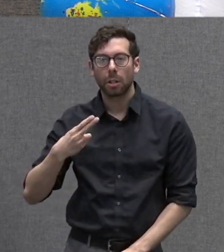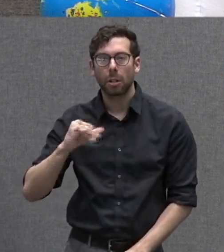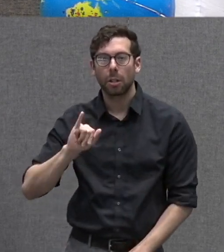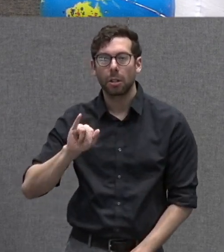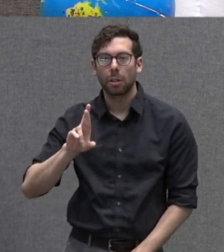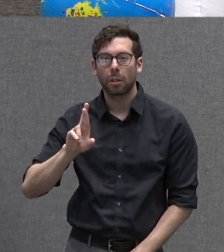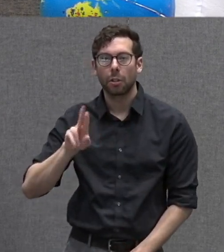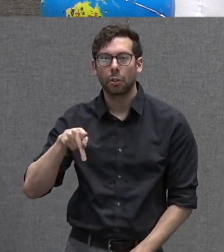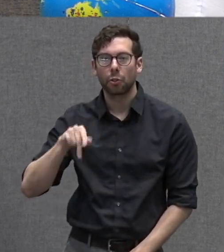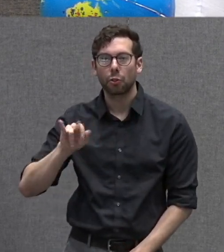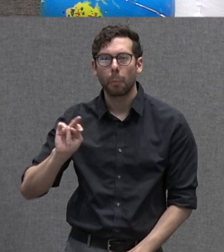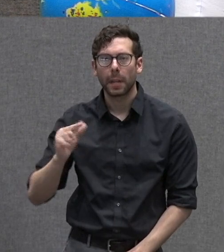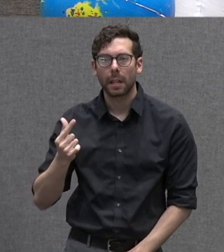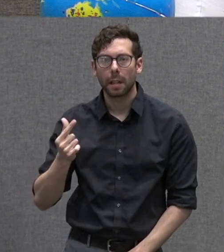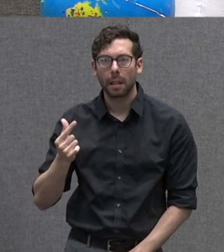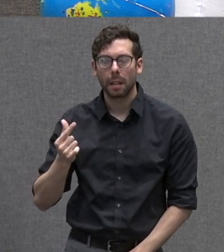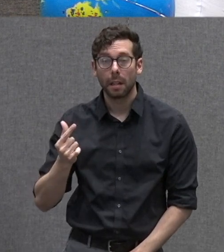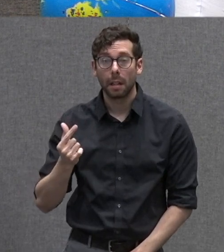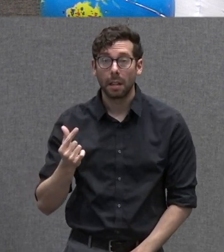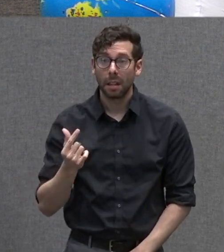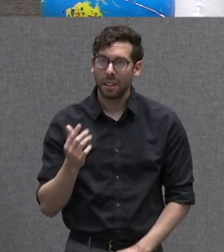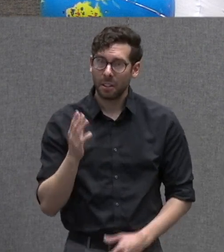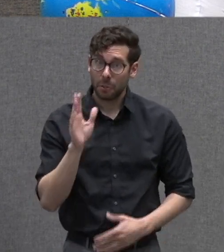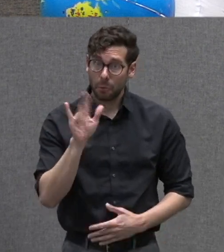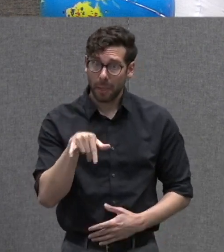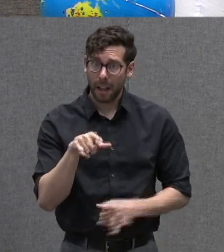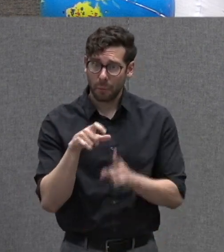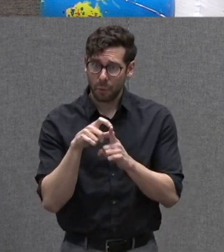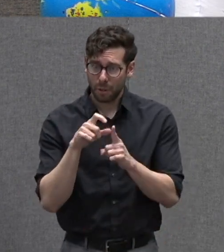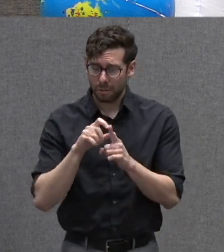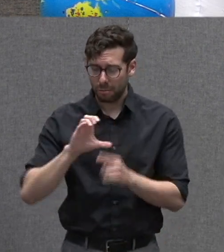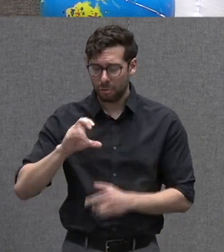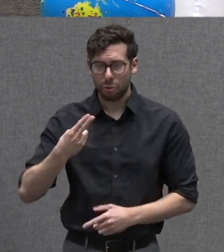What do you think of when you think of the word chirping?